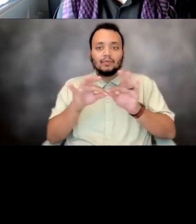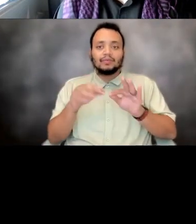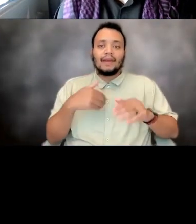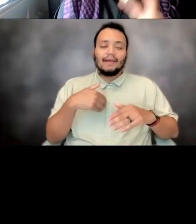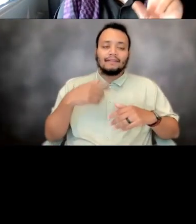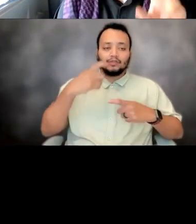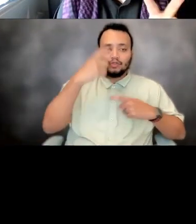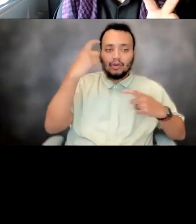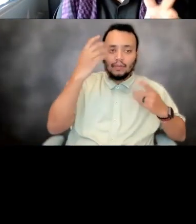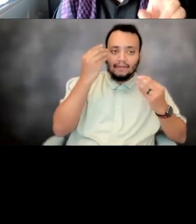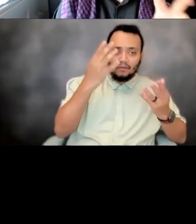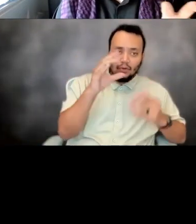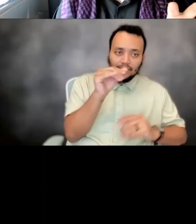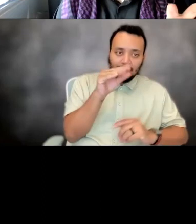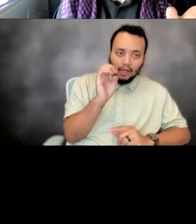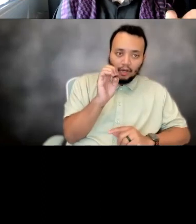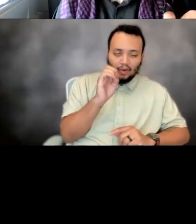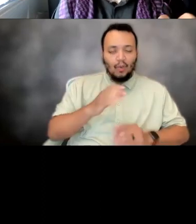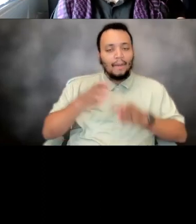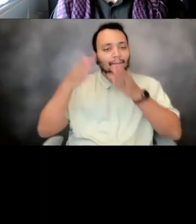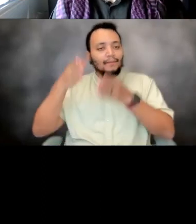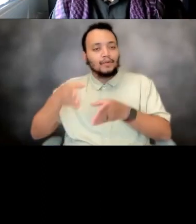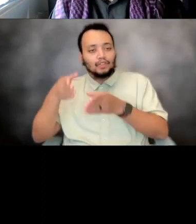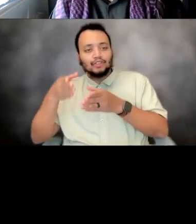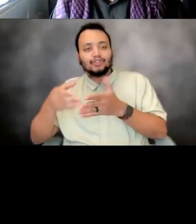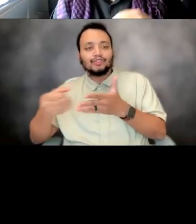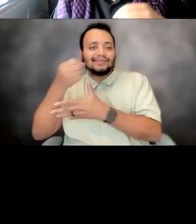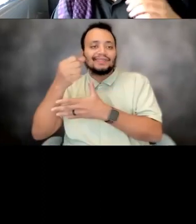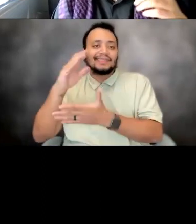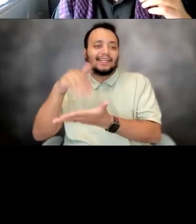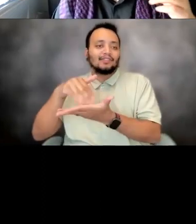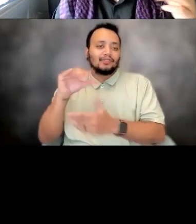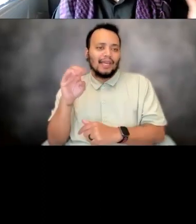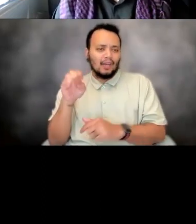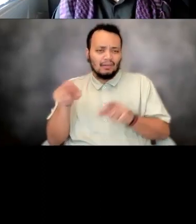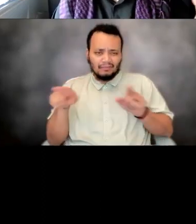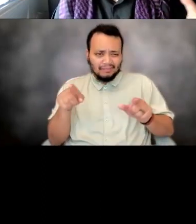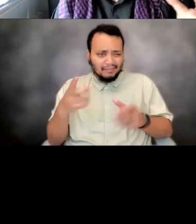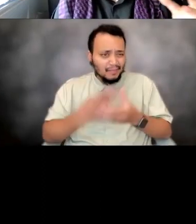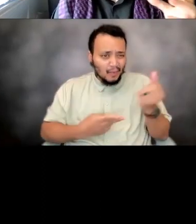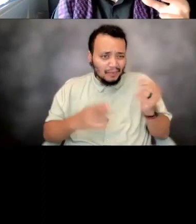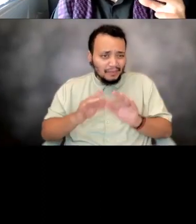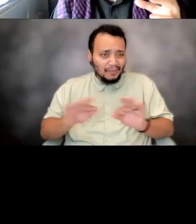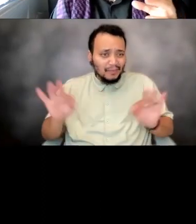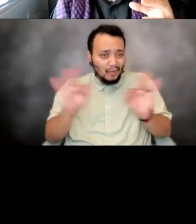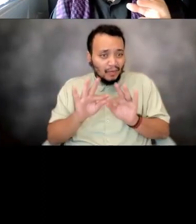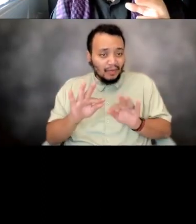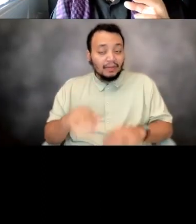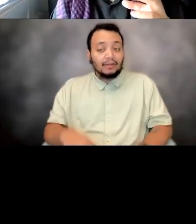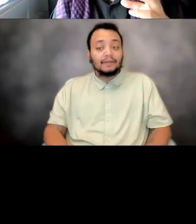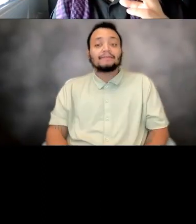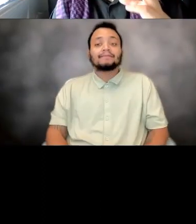So again, those things are both true at the same time. We're finding that people just, you know,